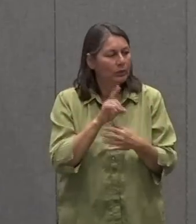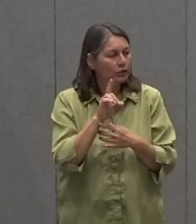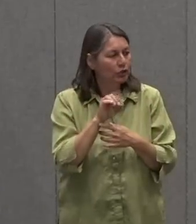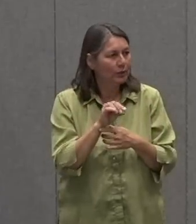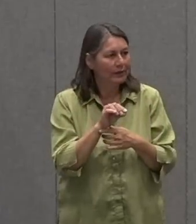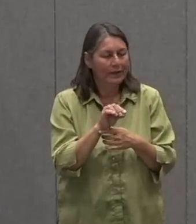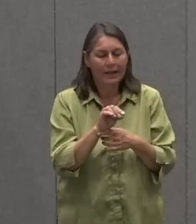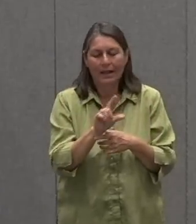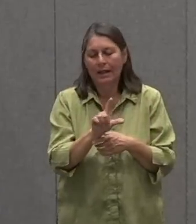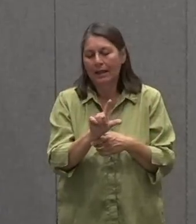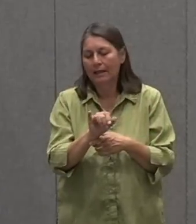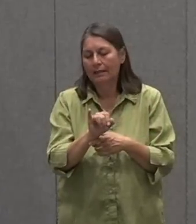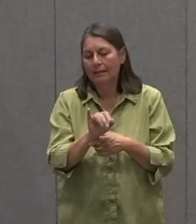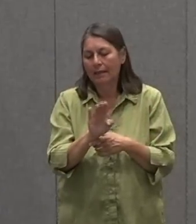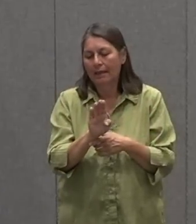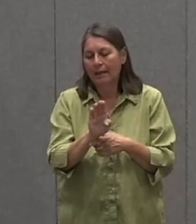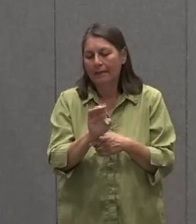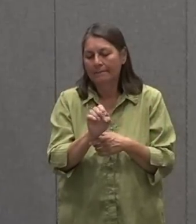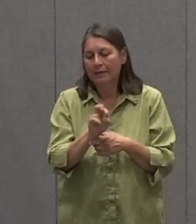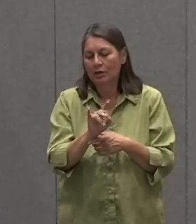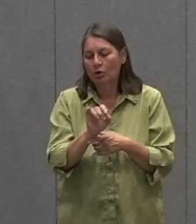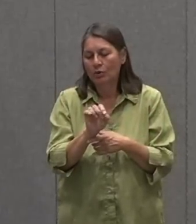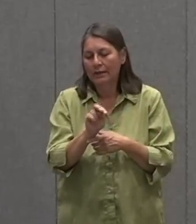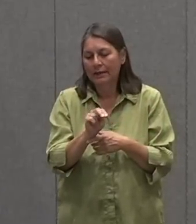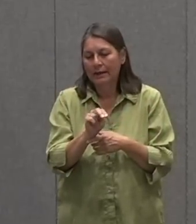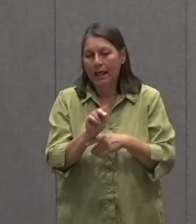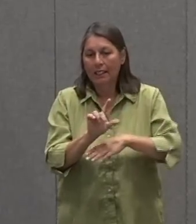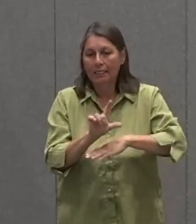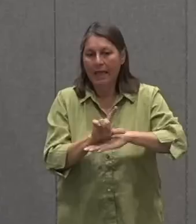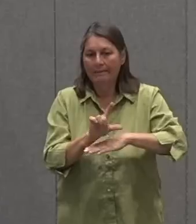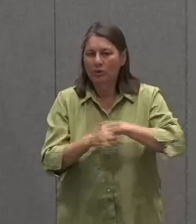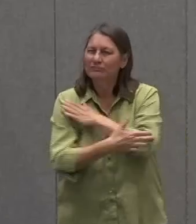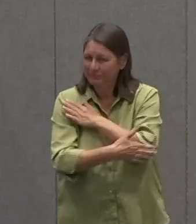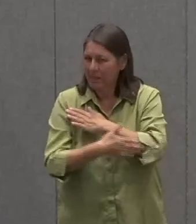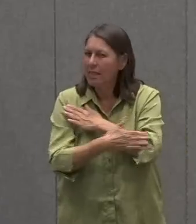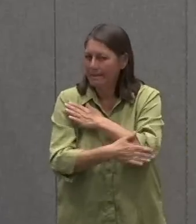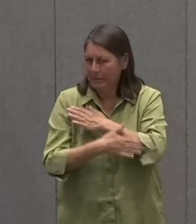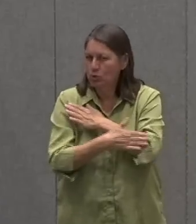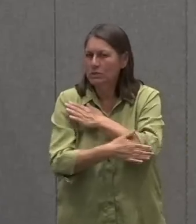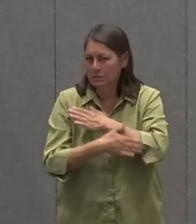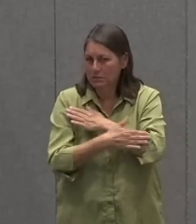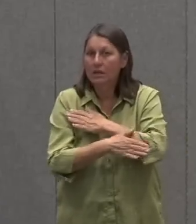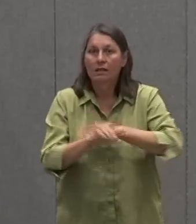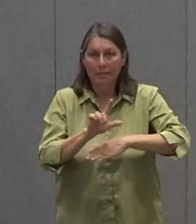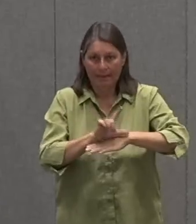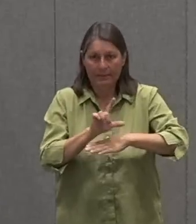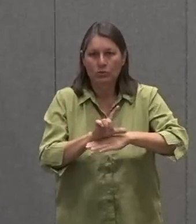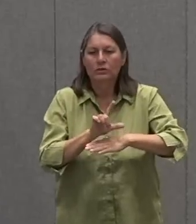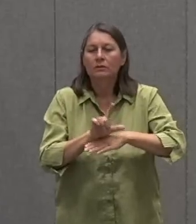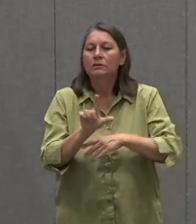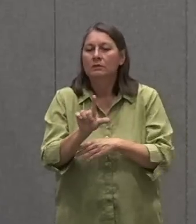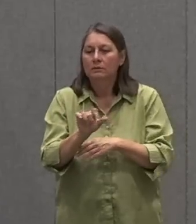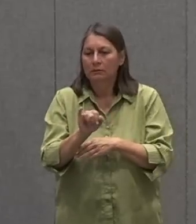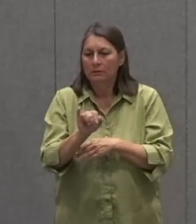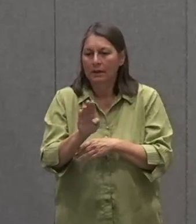Liberian, thank you off from the side. Mrs. Sears is helping me out. Liberian, a folk tale.